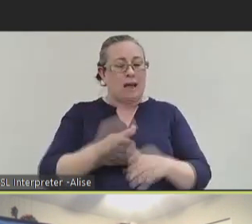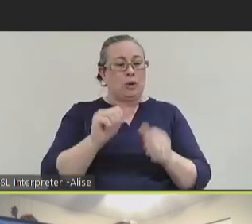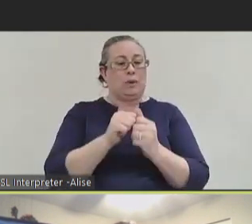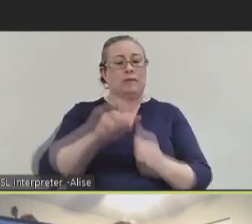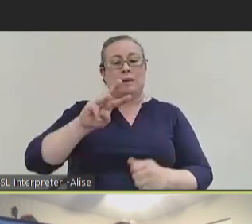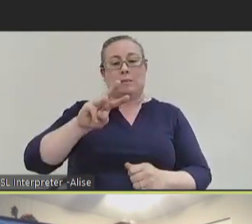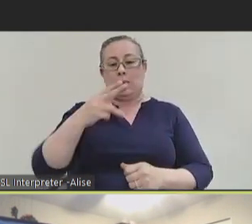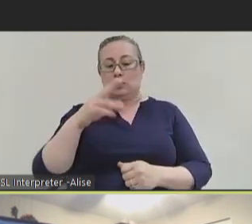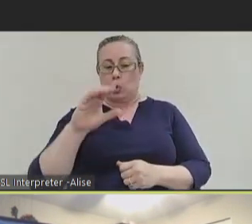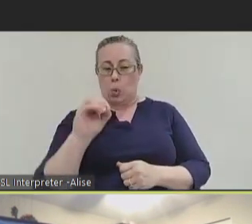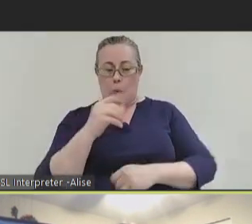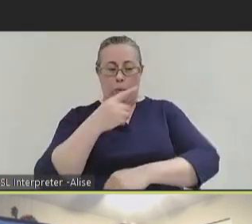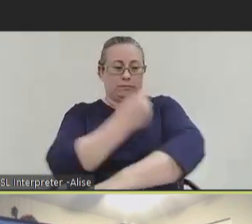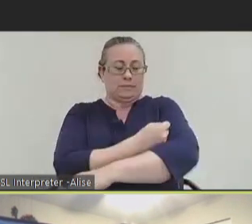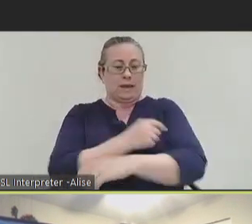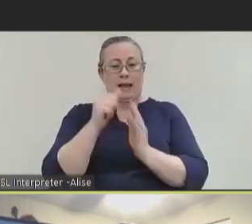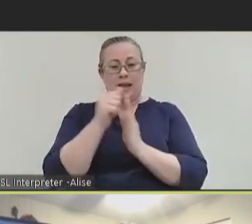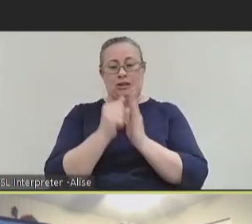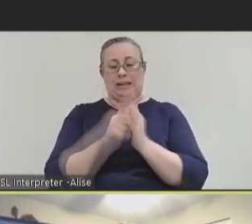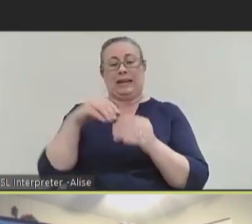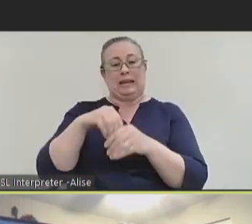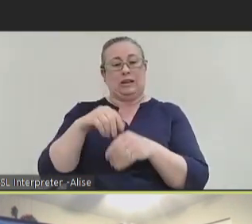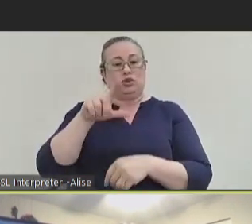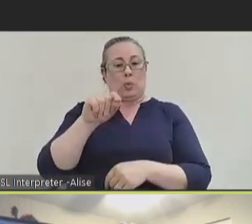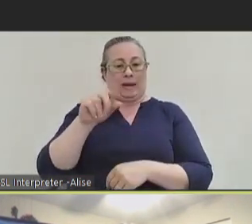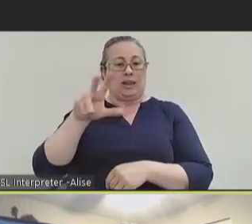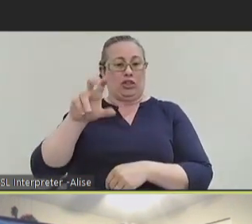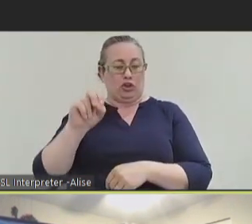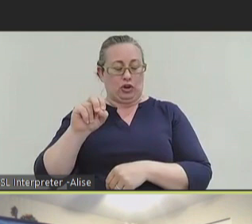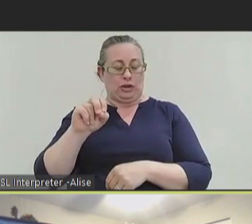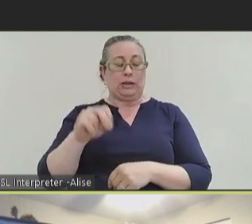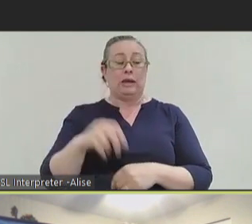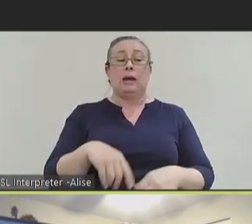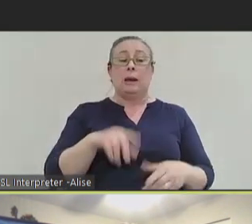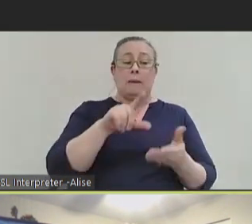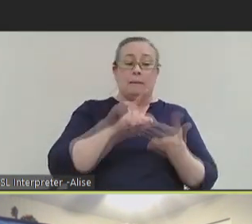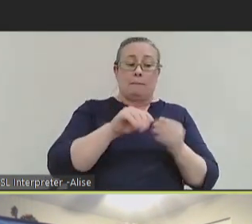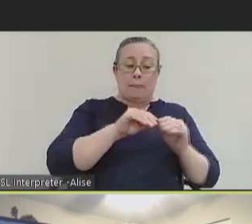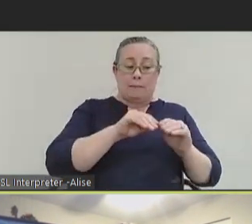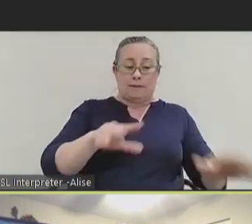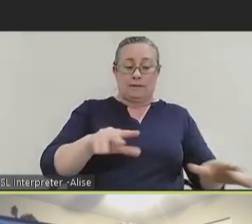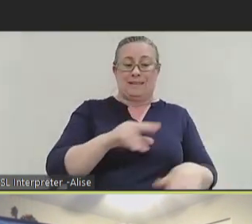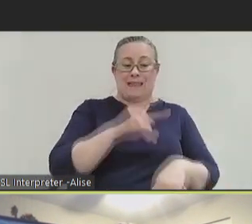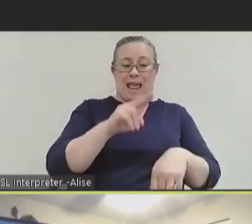immunization agenda 2030. And publication of Canada's national immunization strategy